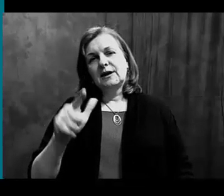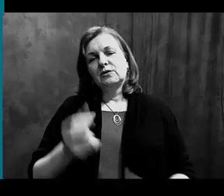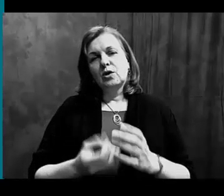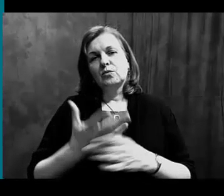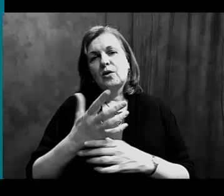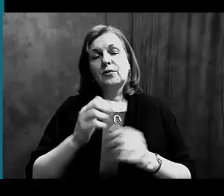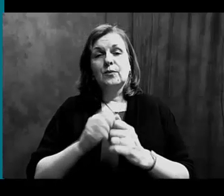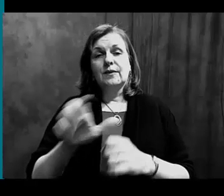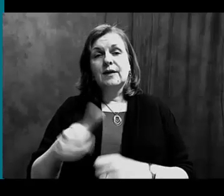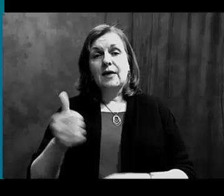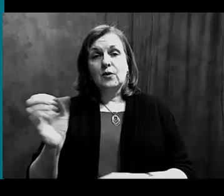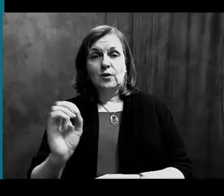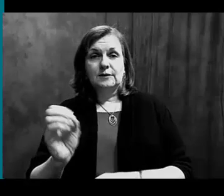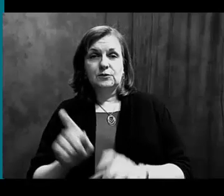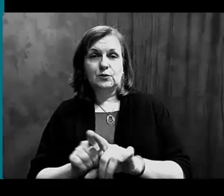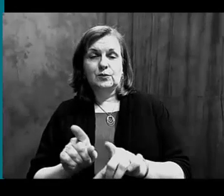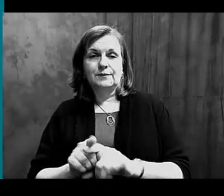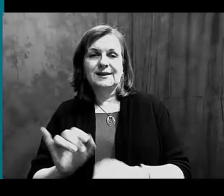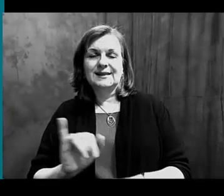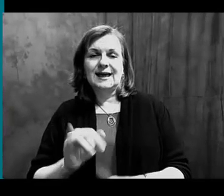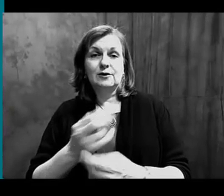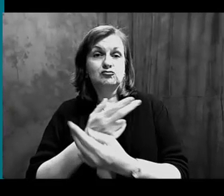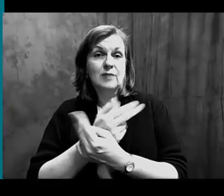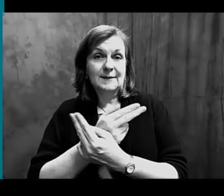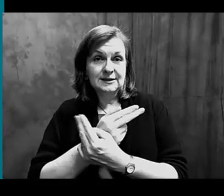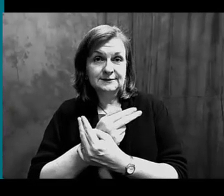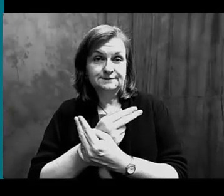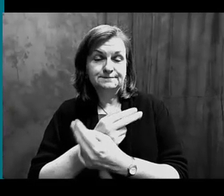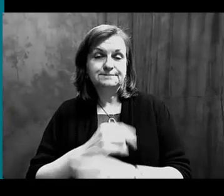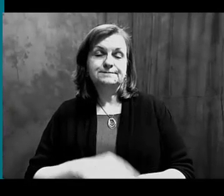we see exponential growth in other organisms as well